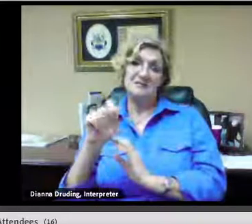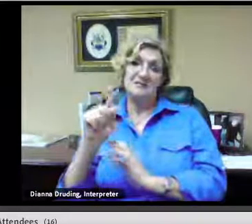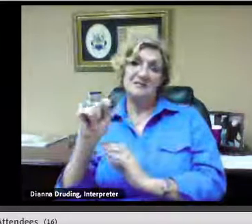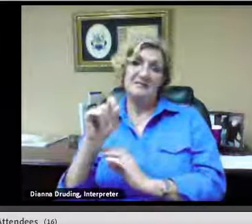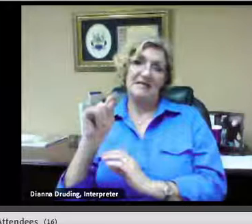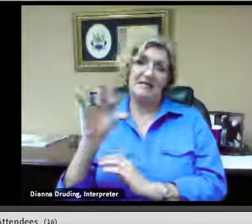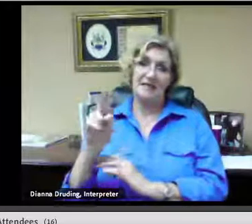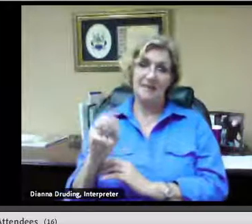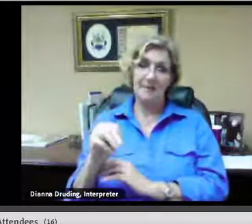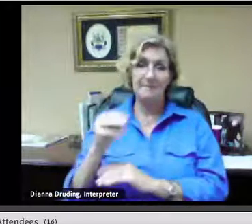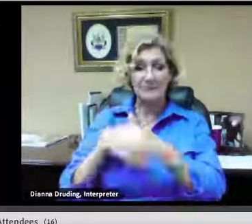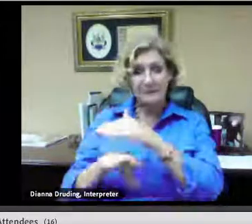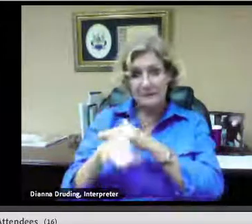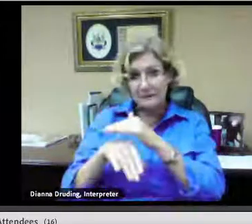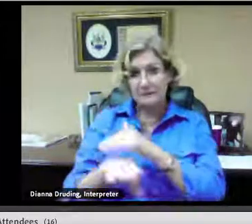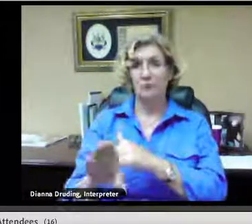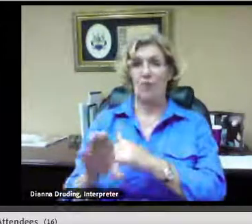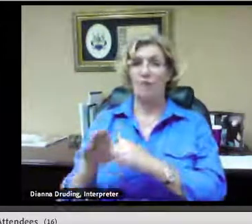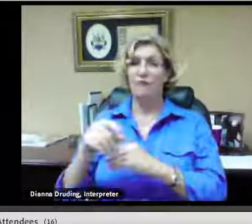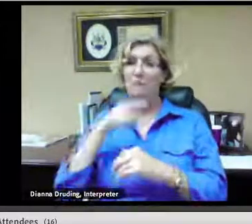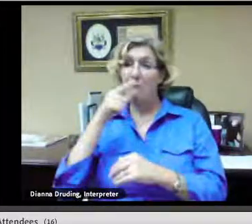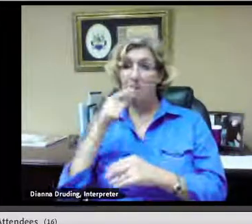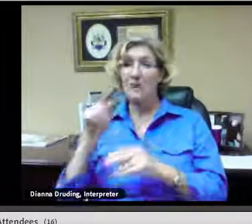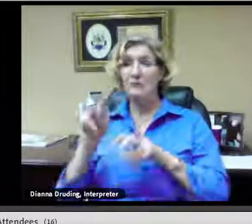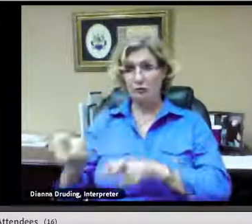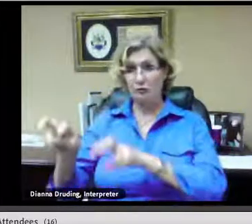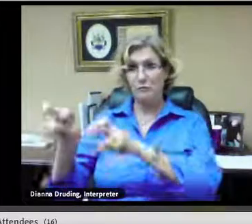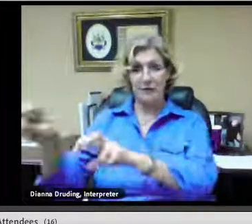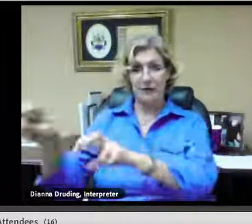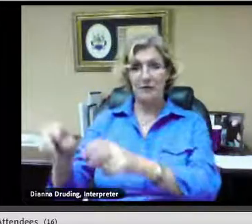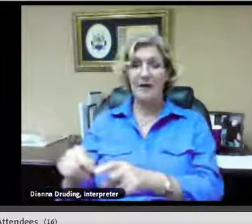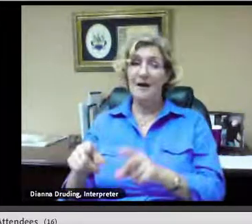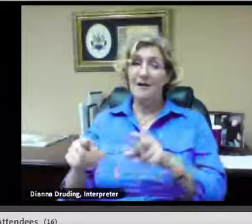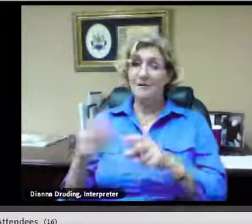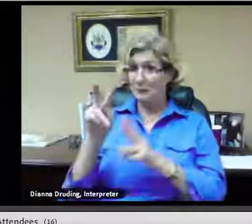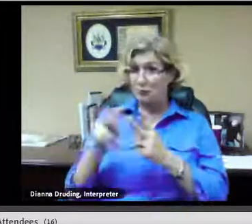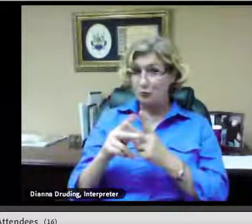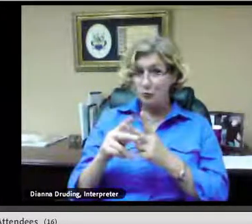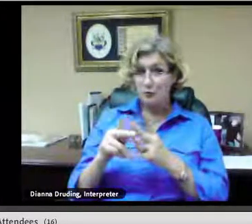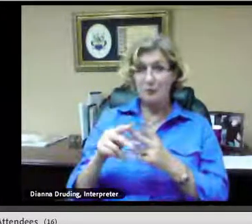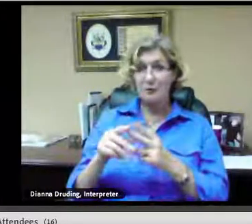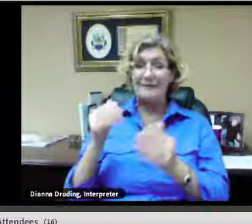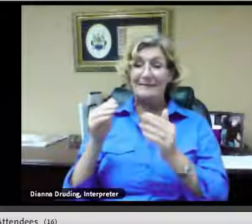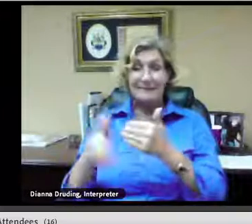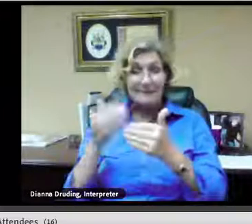Number two -- easily obtained, accessible money, accessing banks.